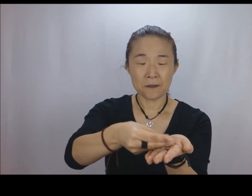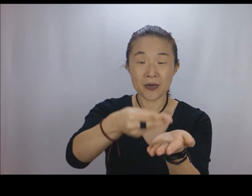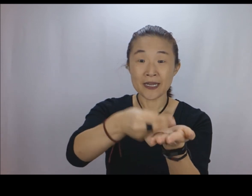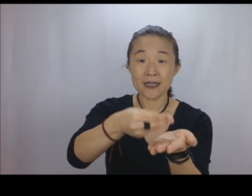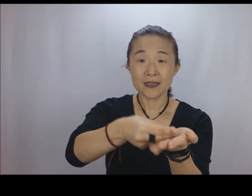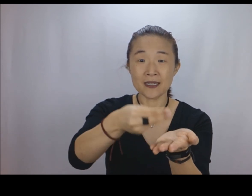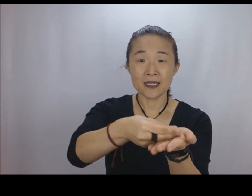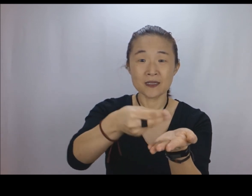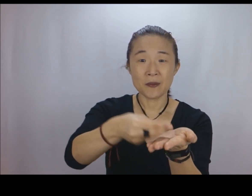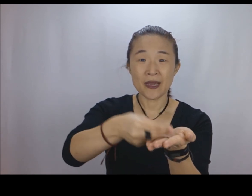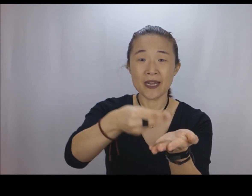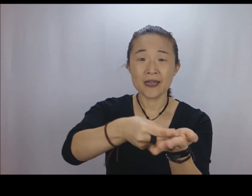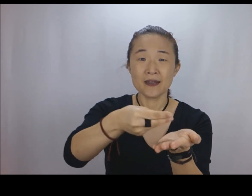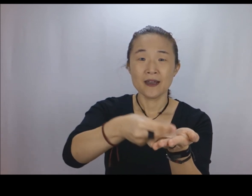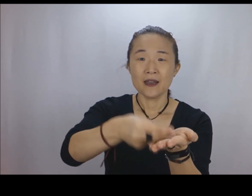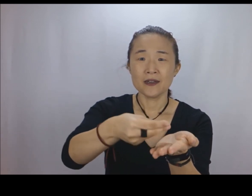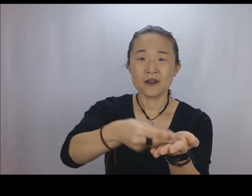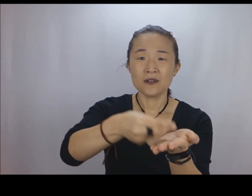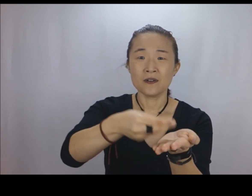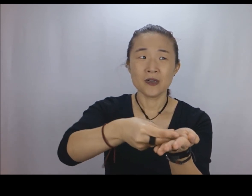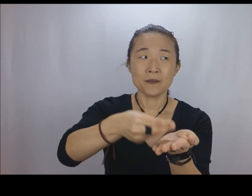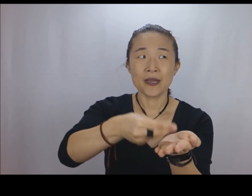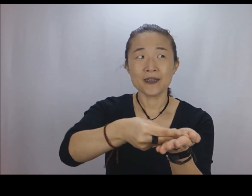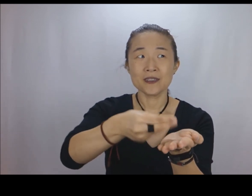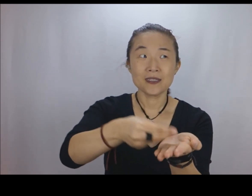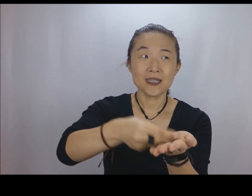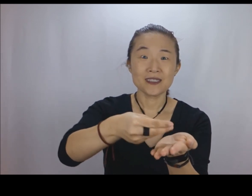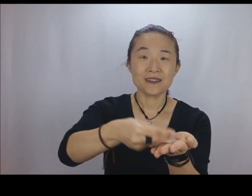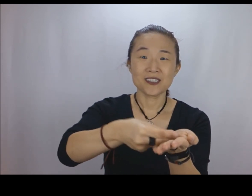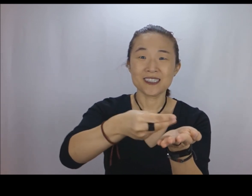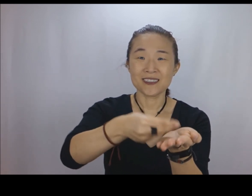like you have money that needs to be paid and you don't know where to pay it just yet.